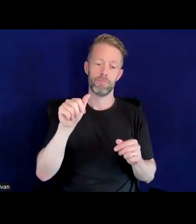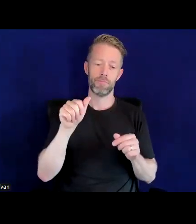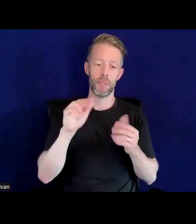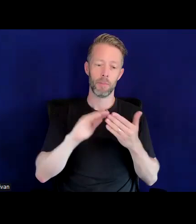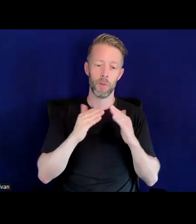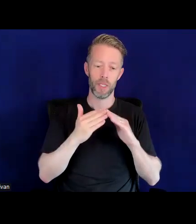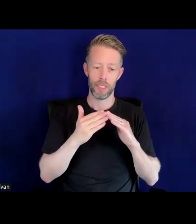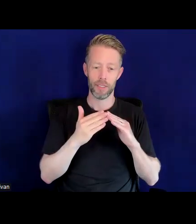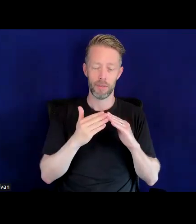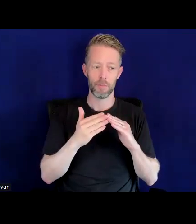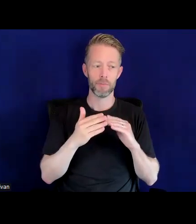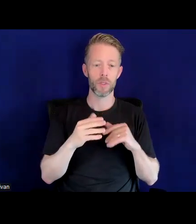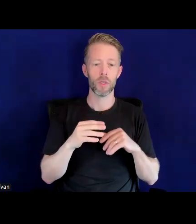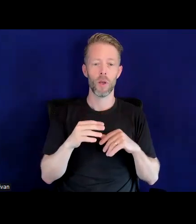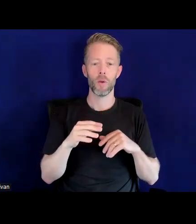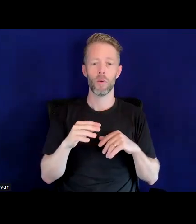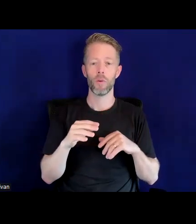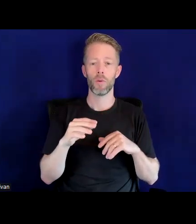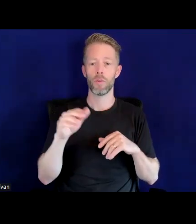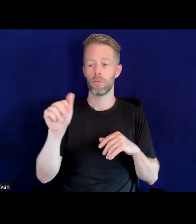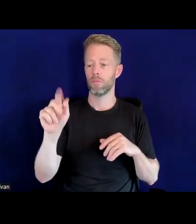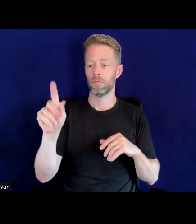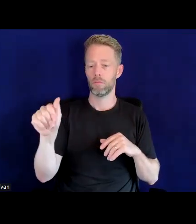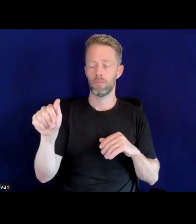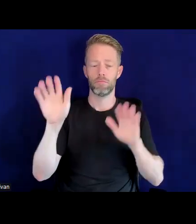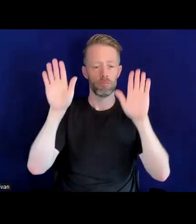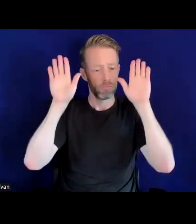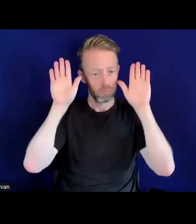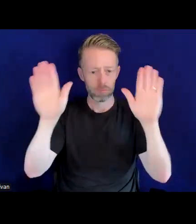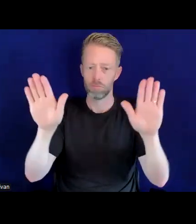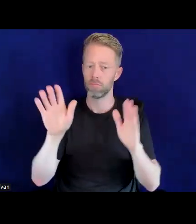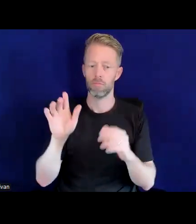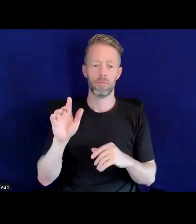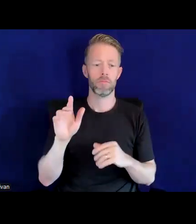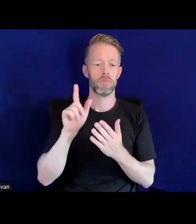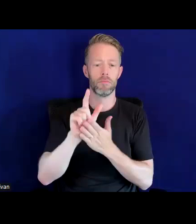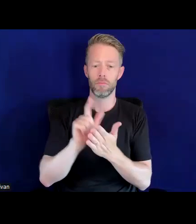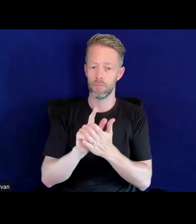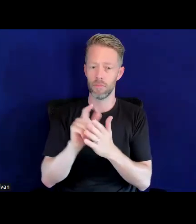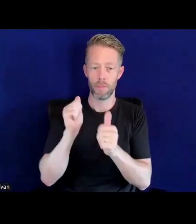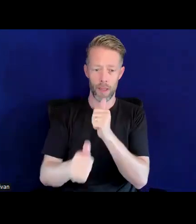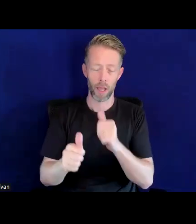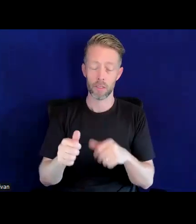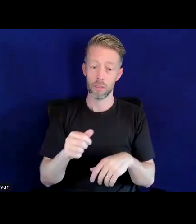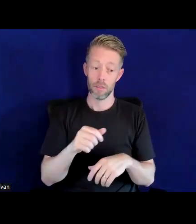disability community. So it's a wonderful legislation that took a long time to work out and a lot of aspects of what needed to